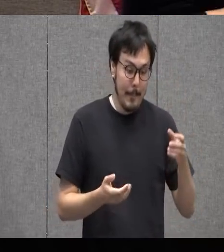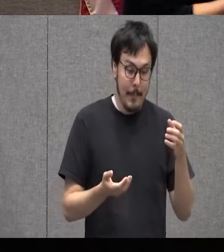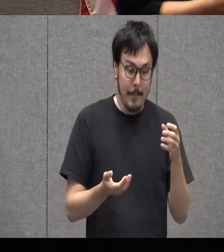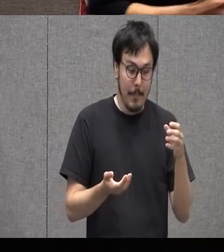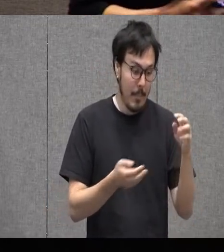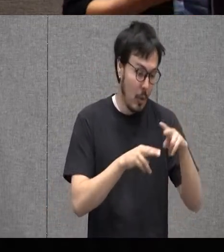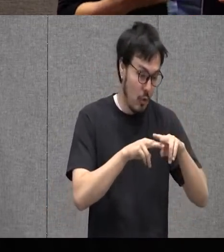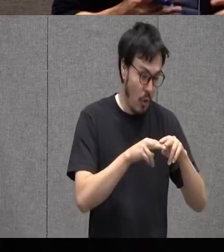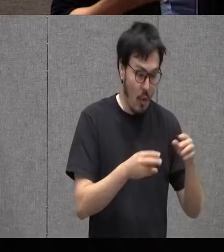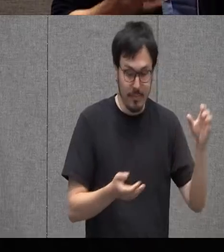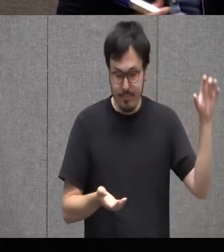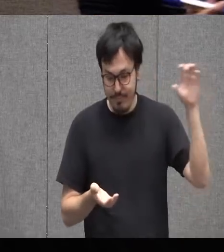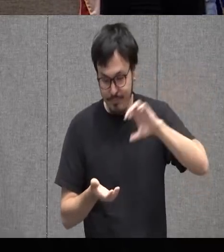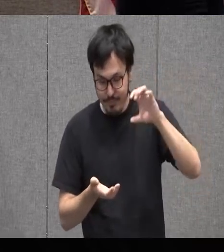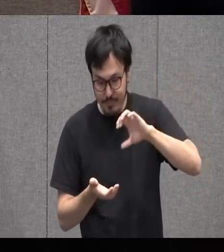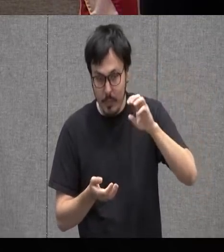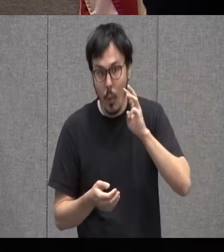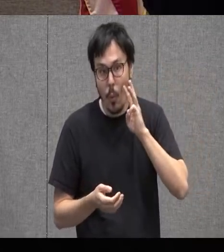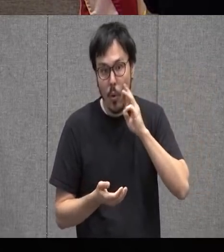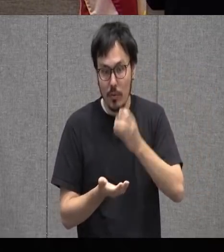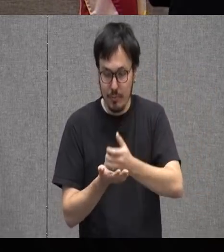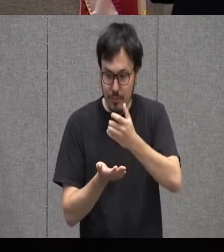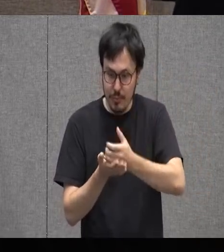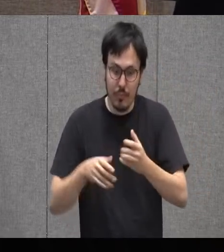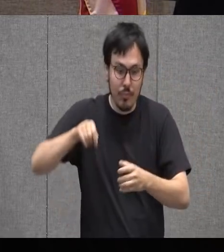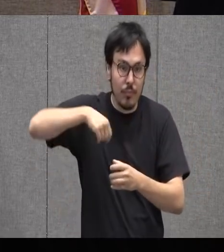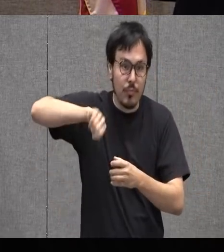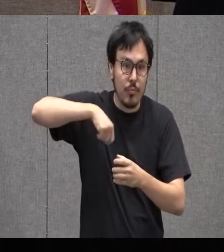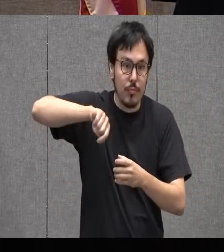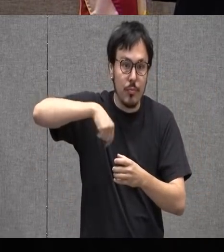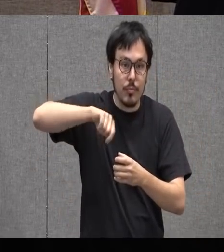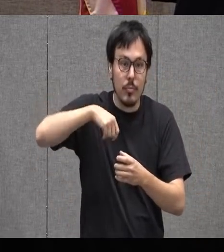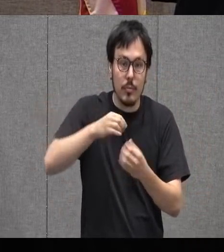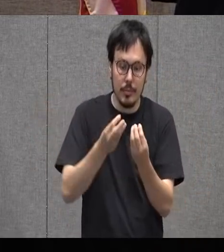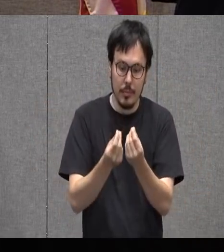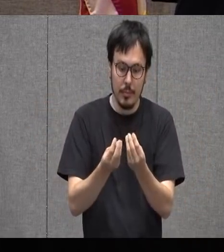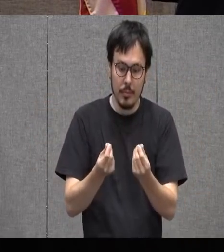And after three days, so after three days,